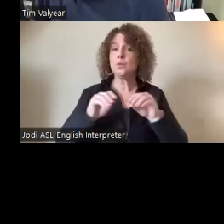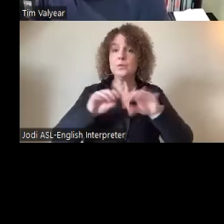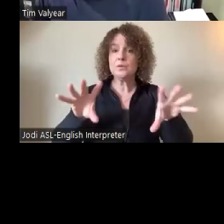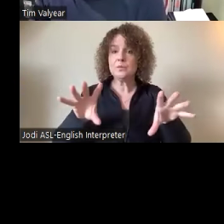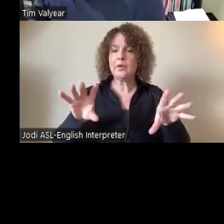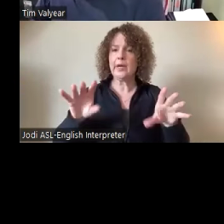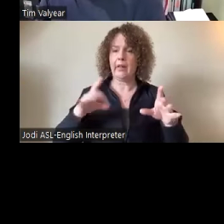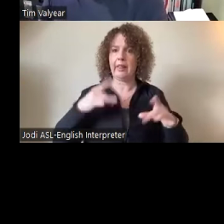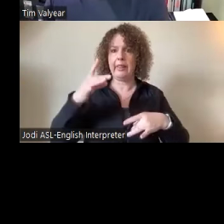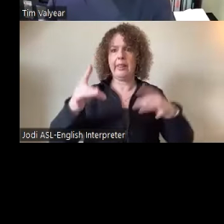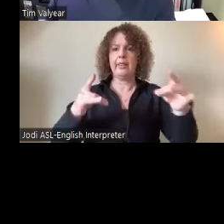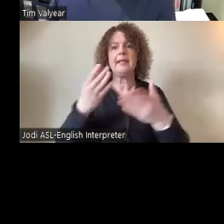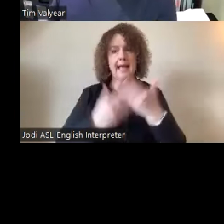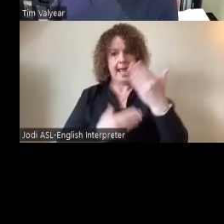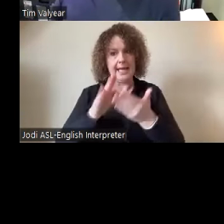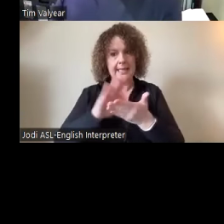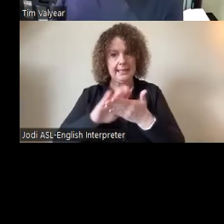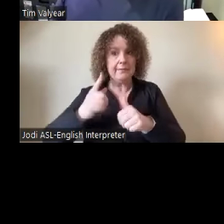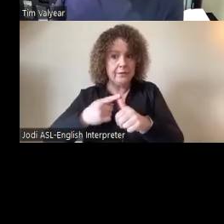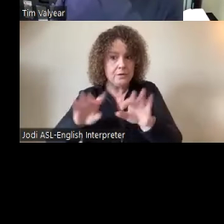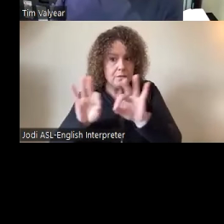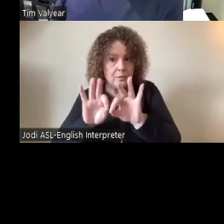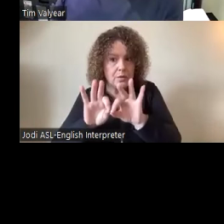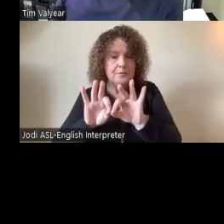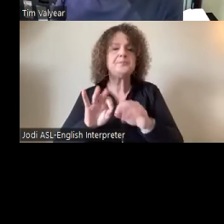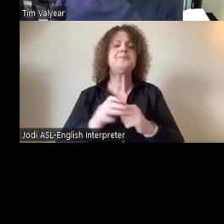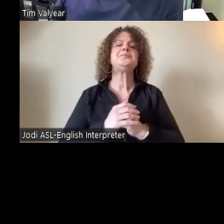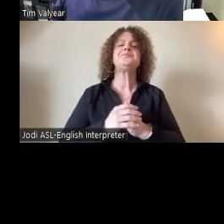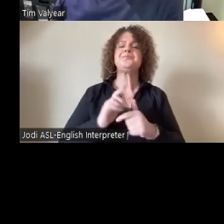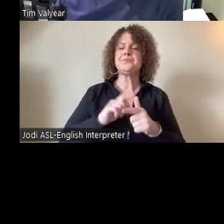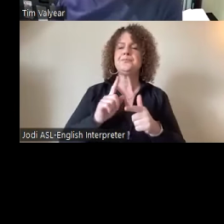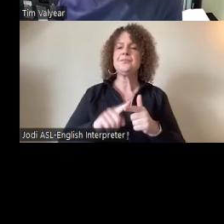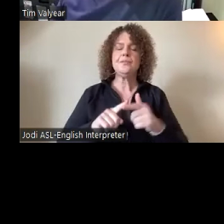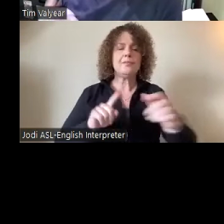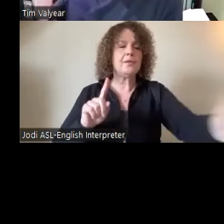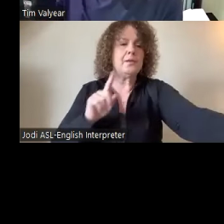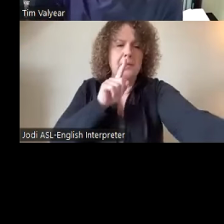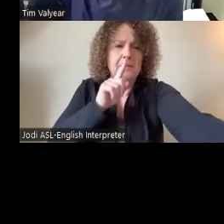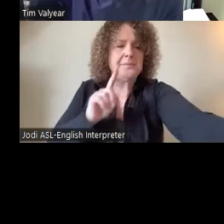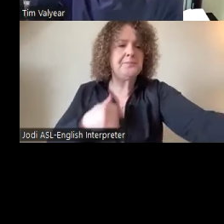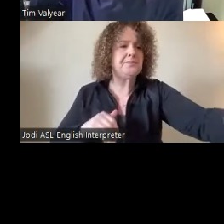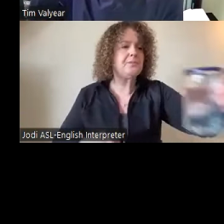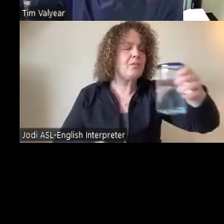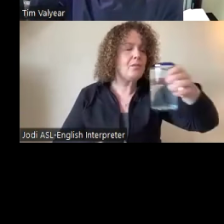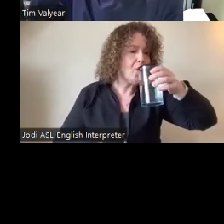put on, before contact with the consumer, you don't want to spread contamination. Hand hygiene first is